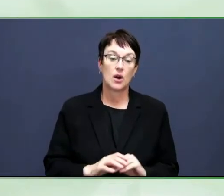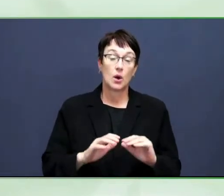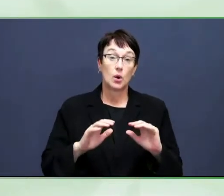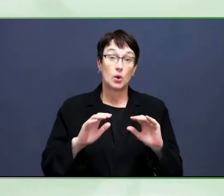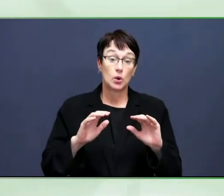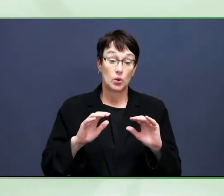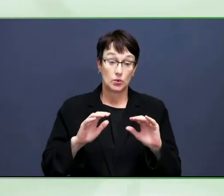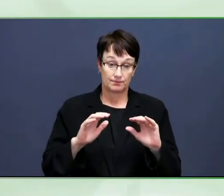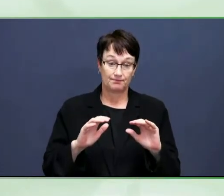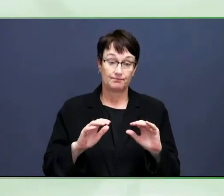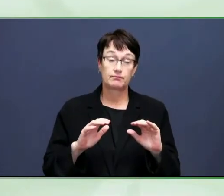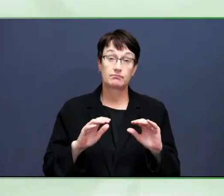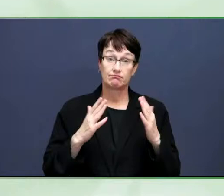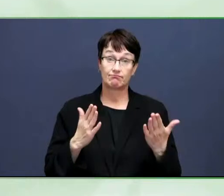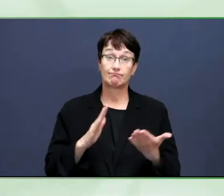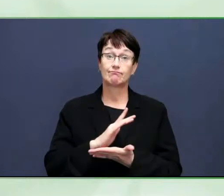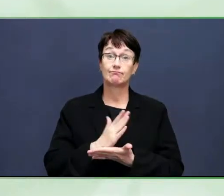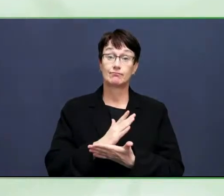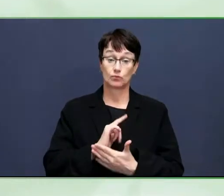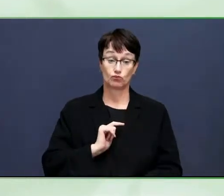where they train, are they welcoming?